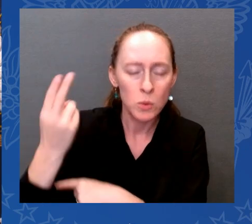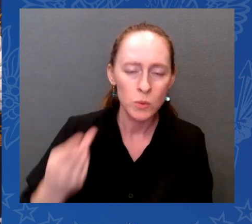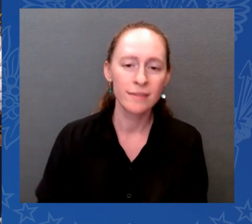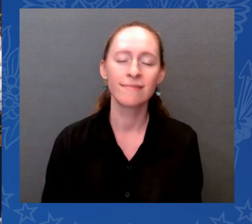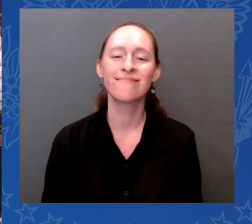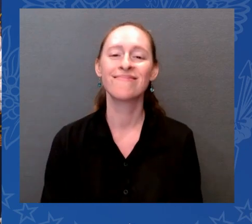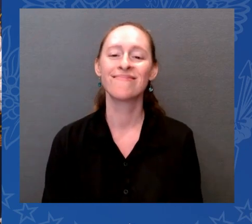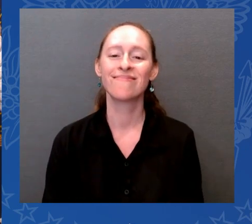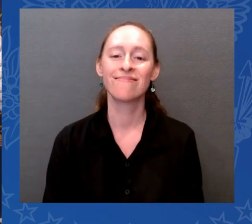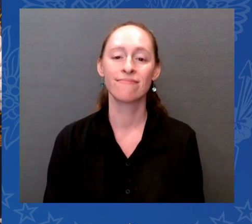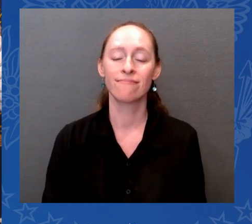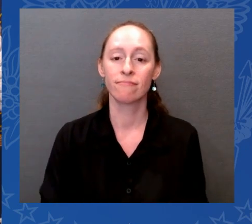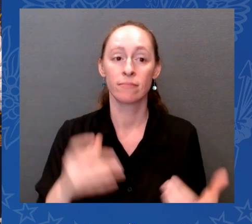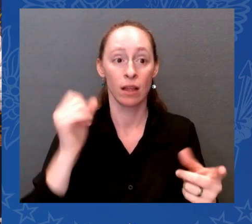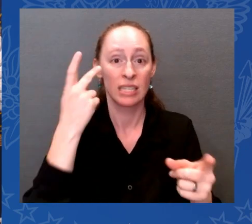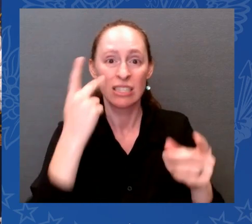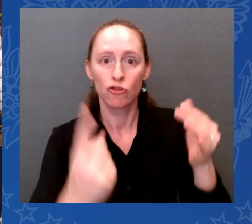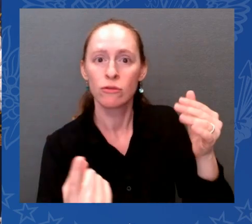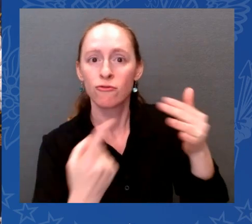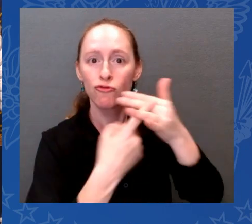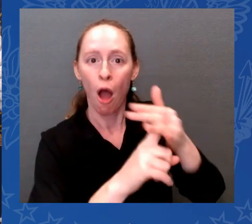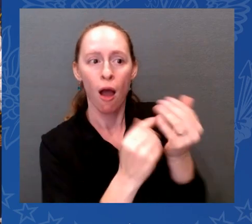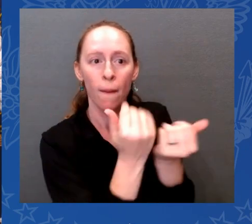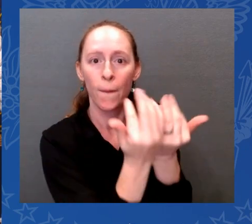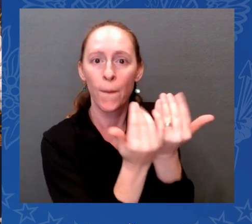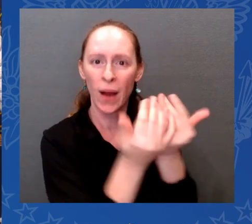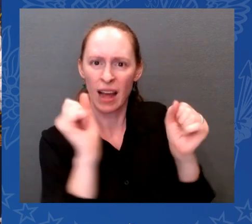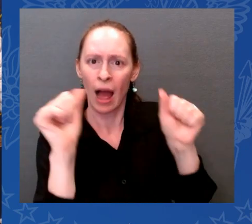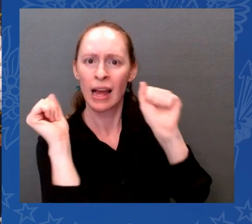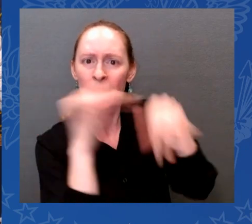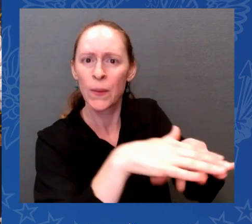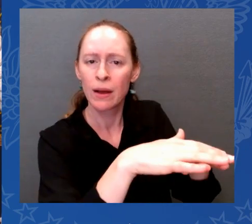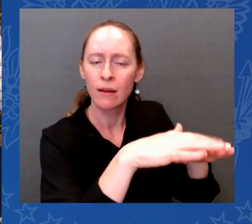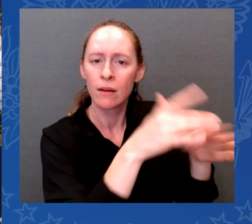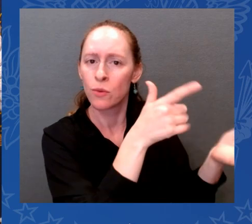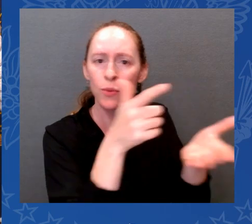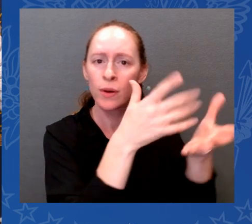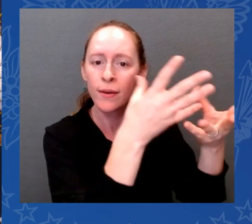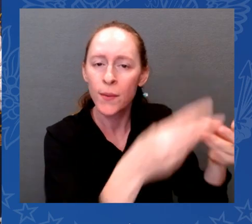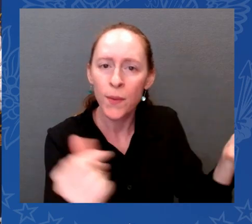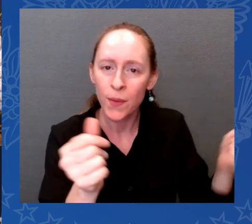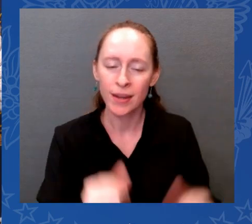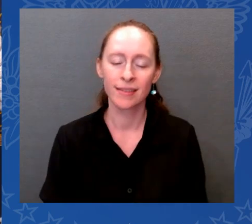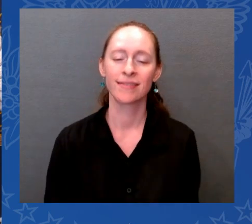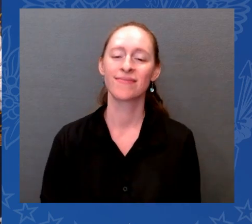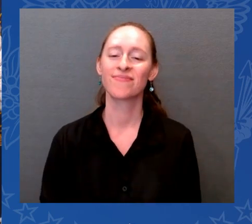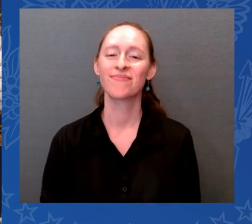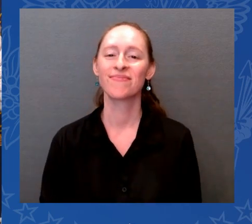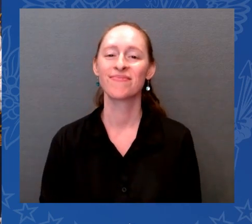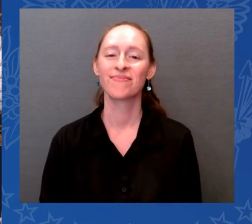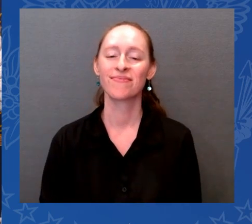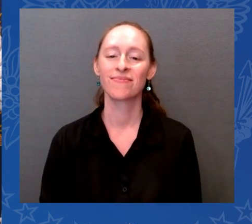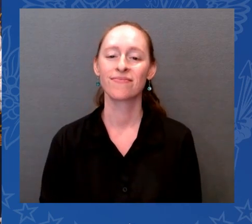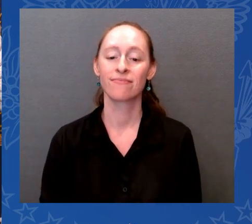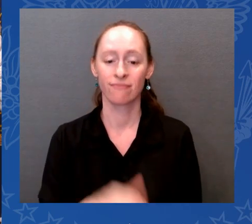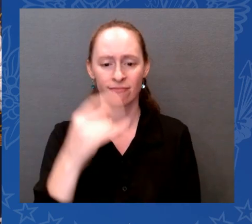all the bridges that are in tough shape. I was out in Western Pennsylvania. There was a fire station, a bridge over a creek,